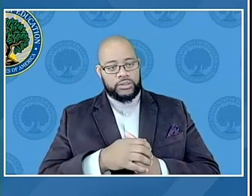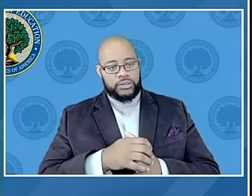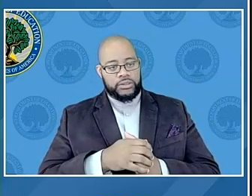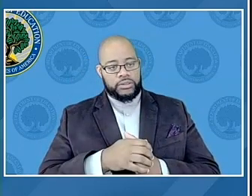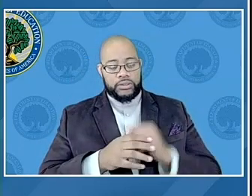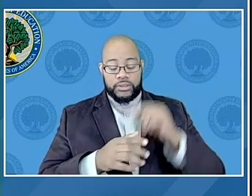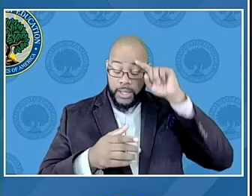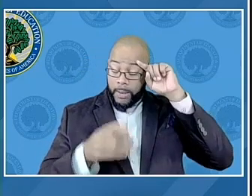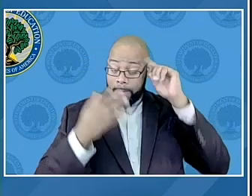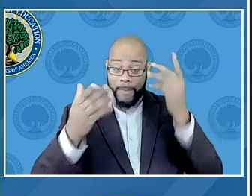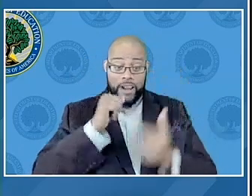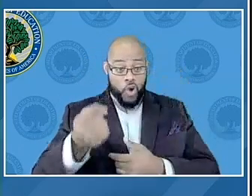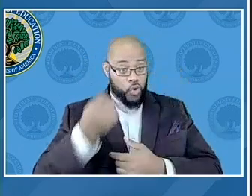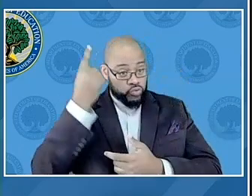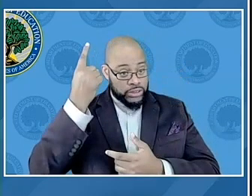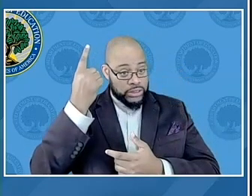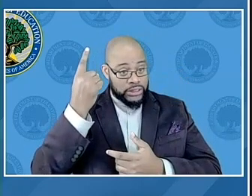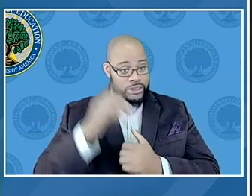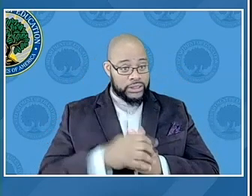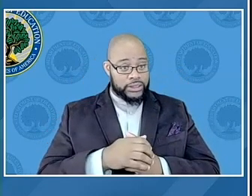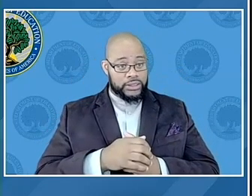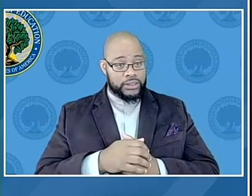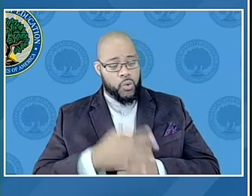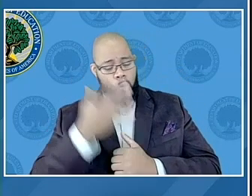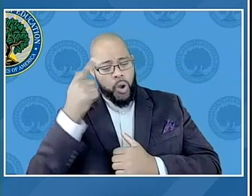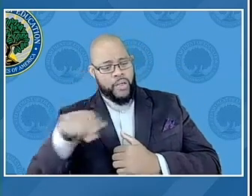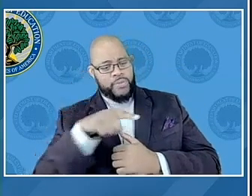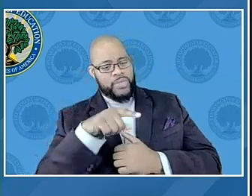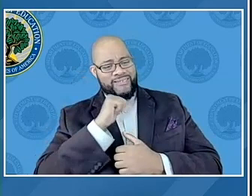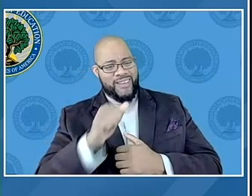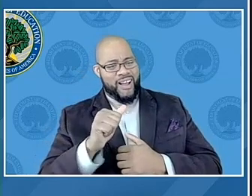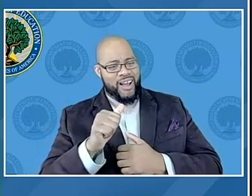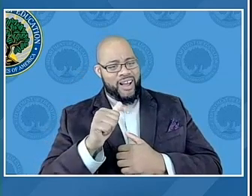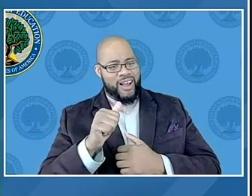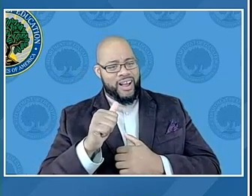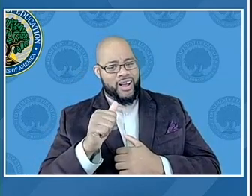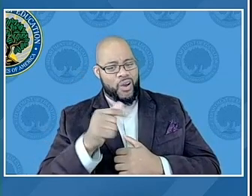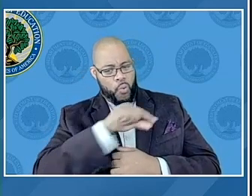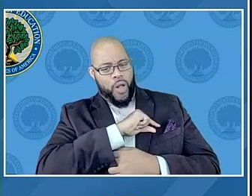understand why they are not- they're not qualifying and this discourages